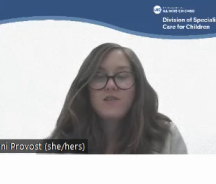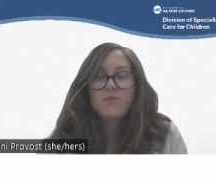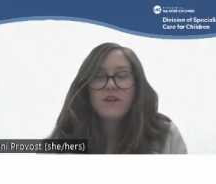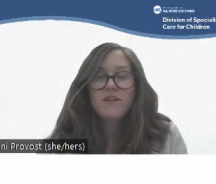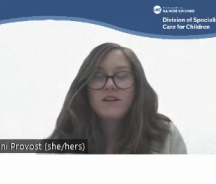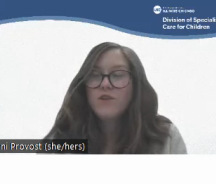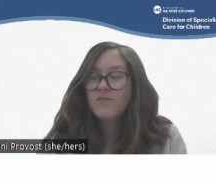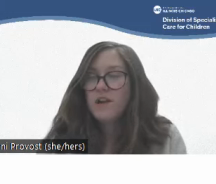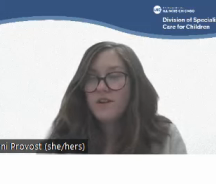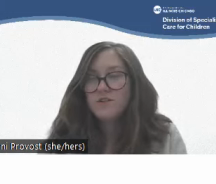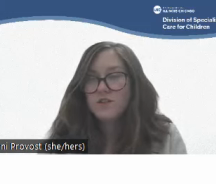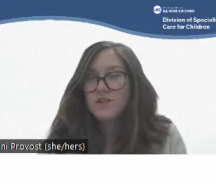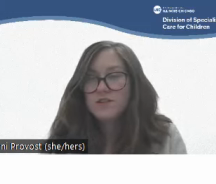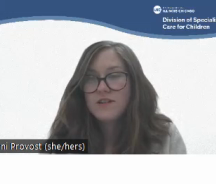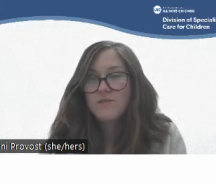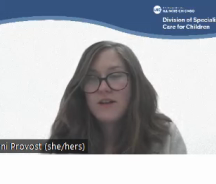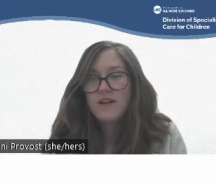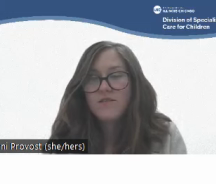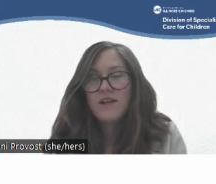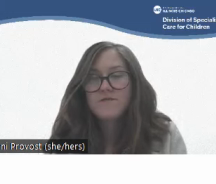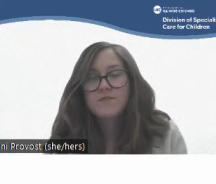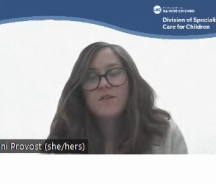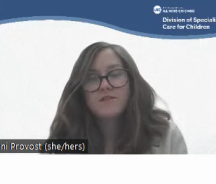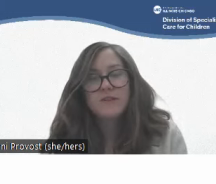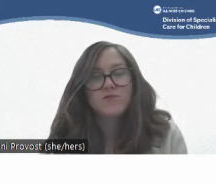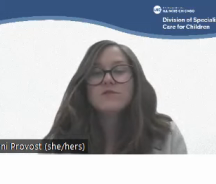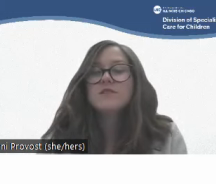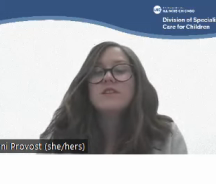secondary plan like if you have private insurance and Medicare they have some other special rules